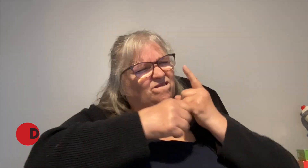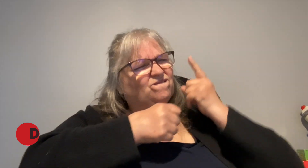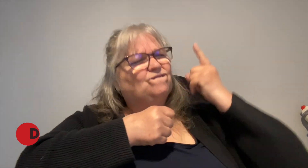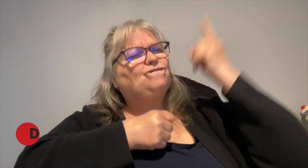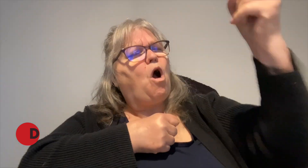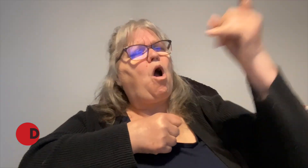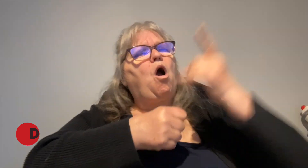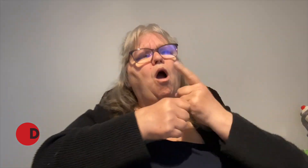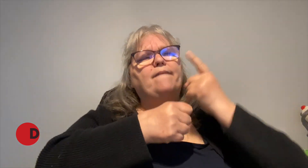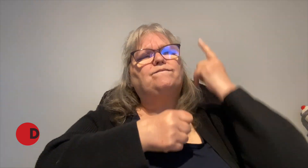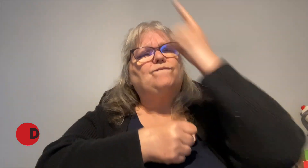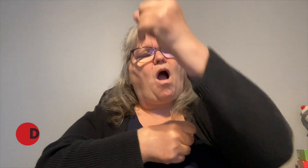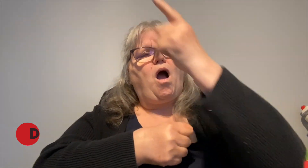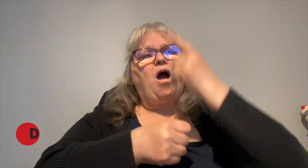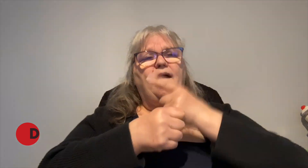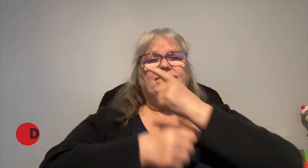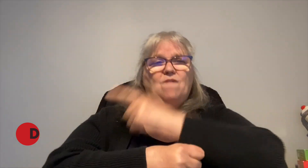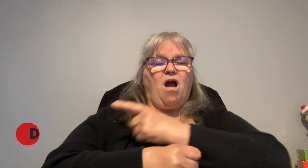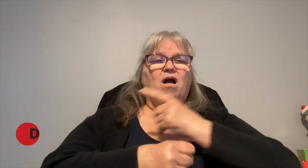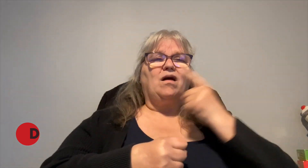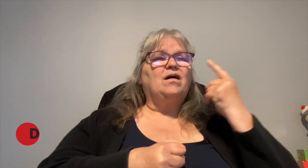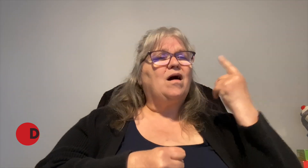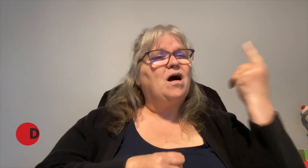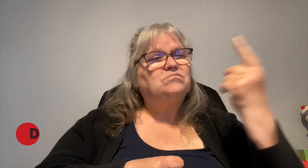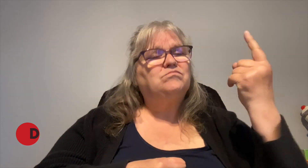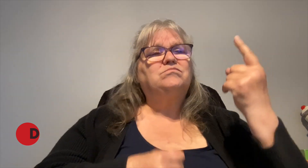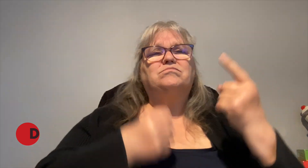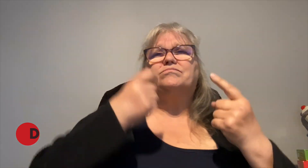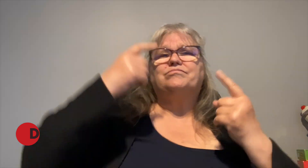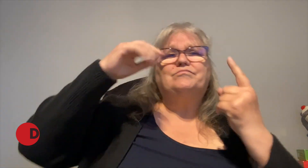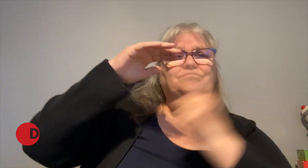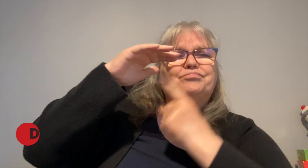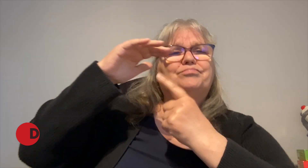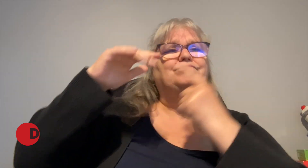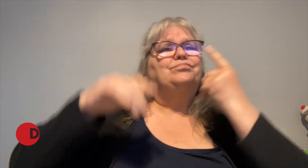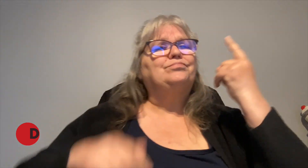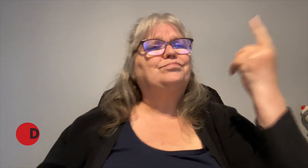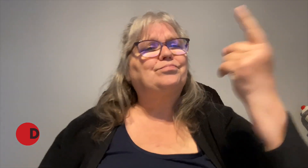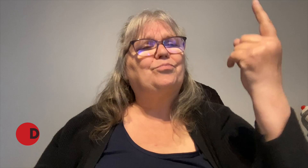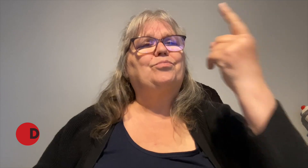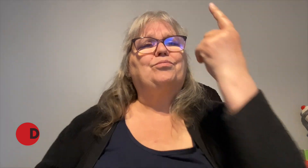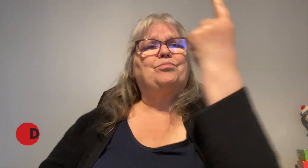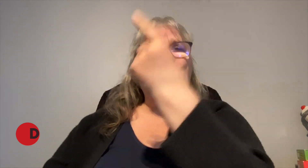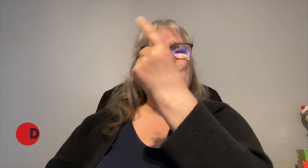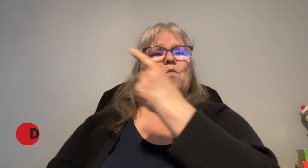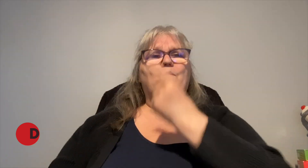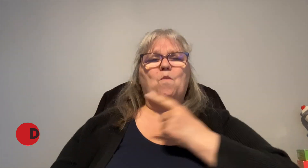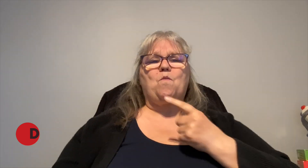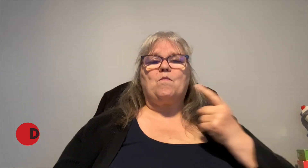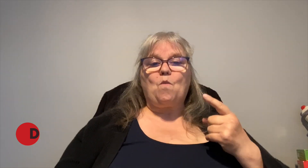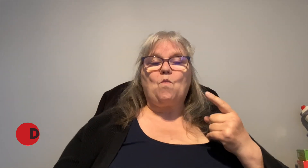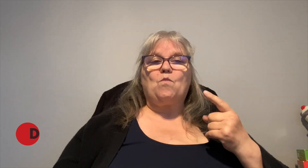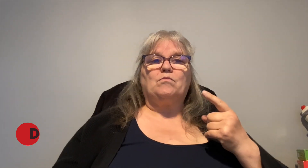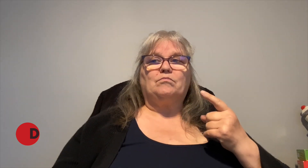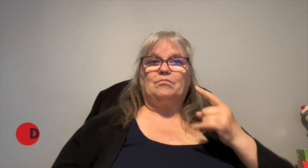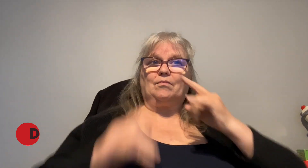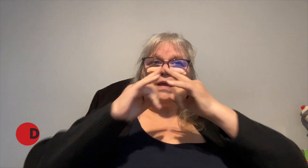live far apart. They are isolated. The Camp is intended to pull them